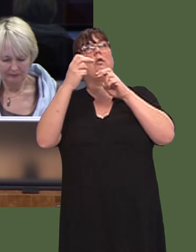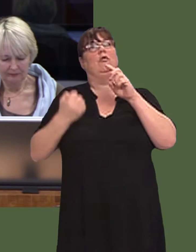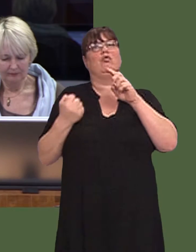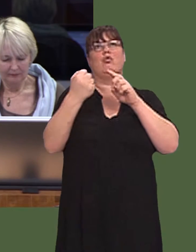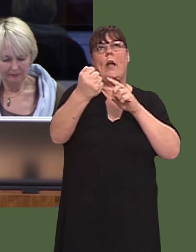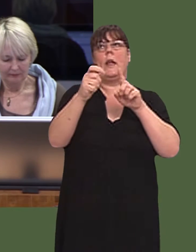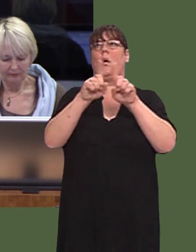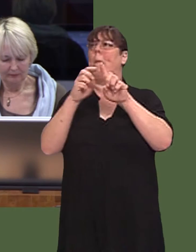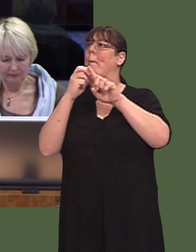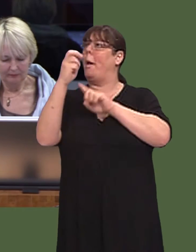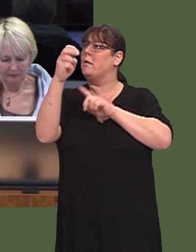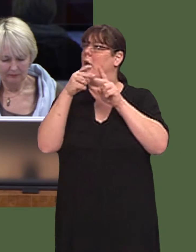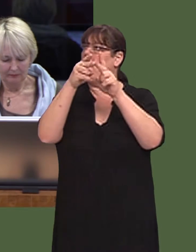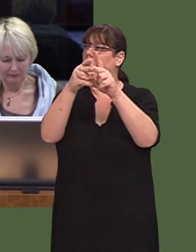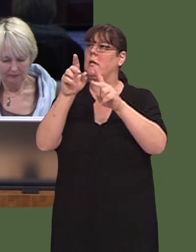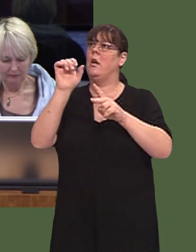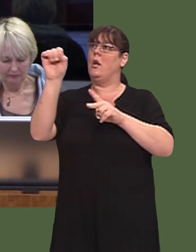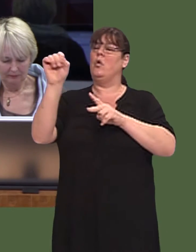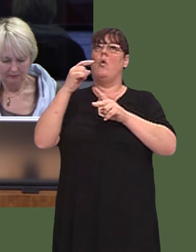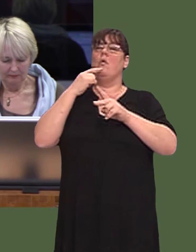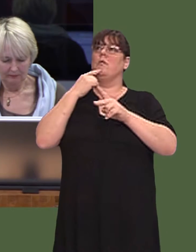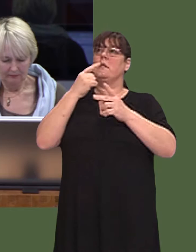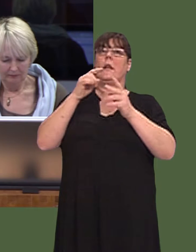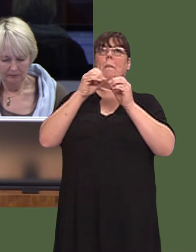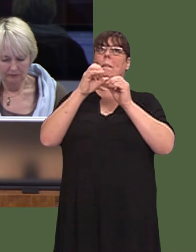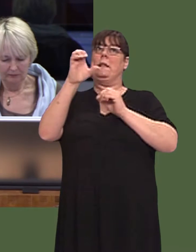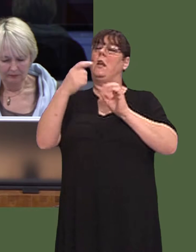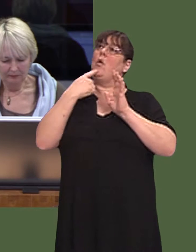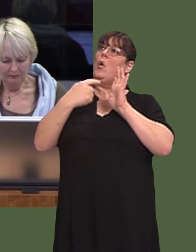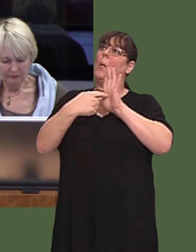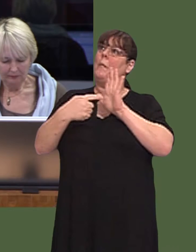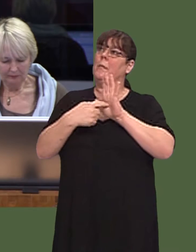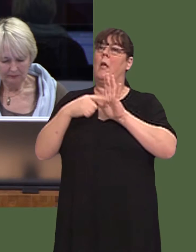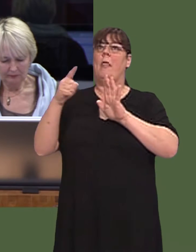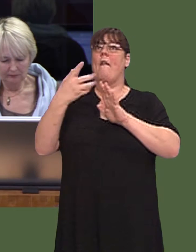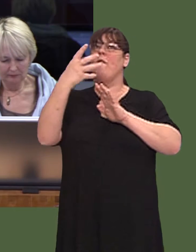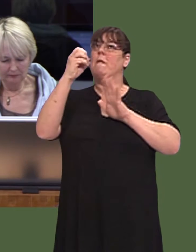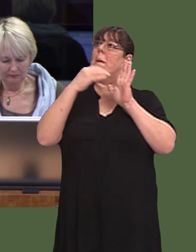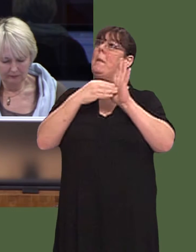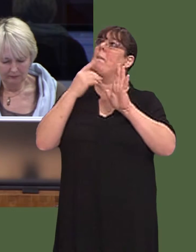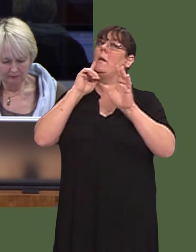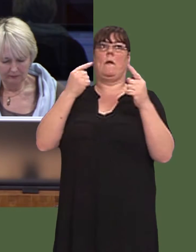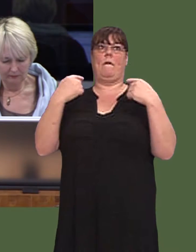economy Secretary was quoted by the BBC as saying that £50 million would be available for this.